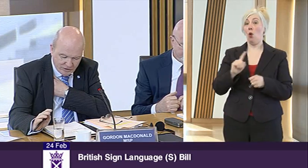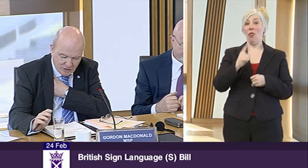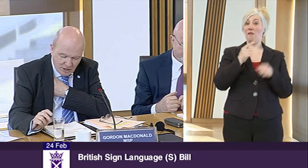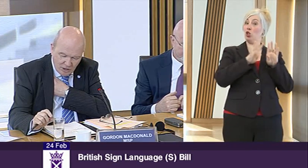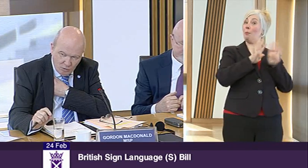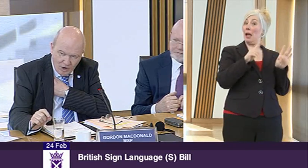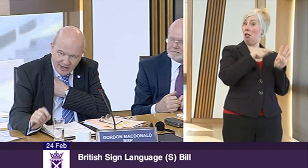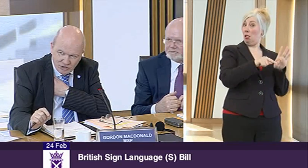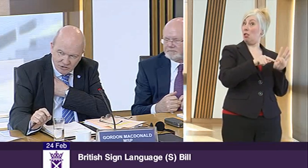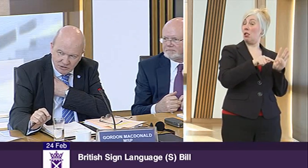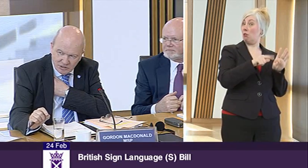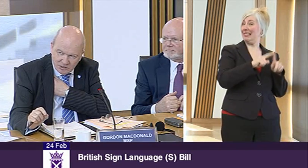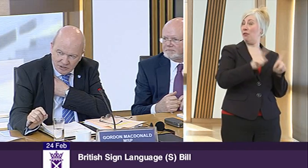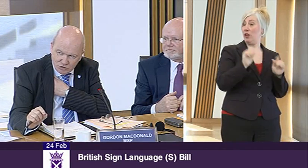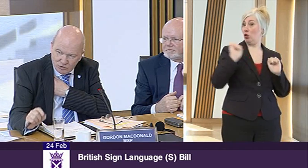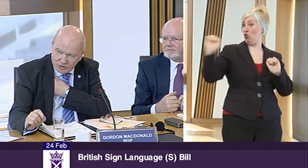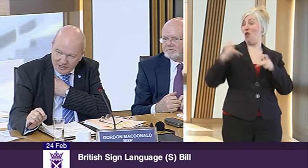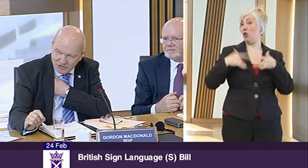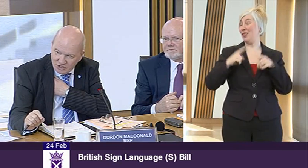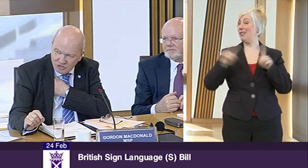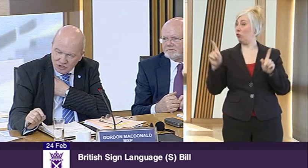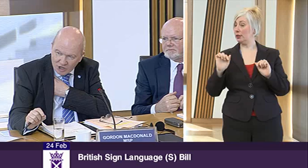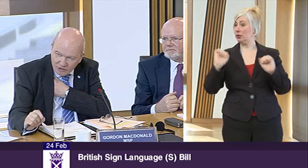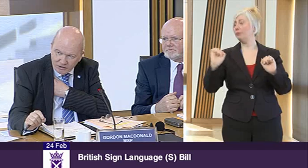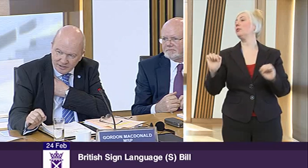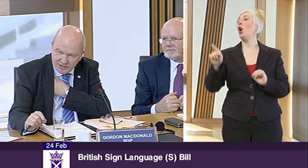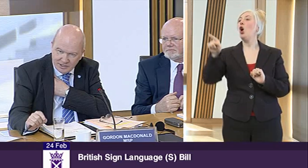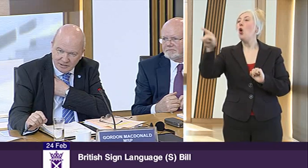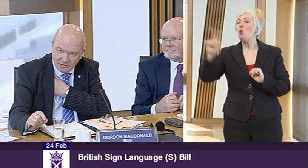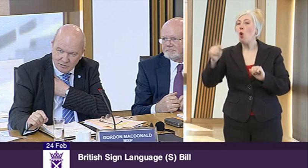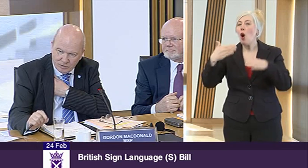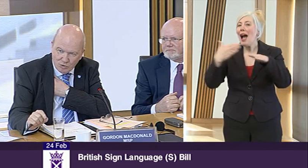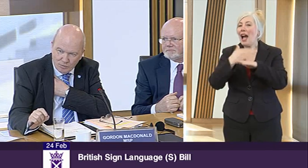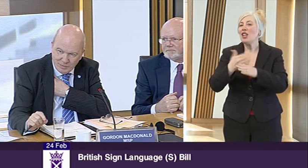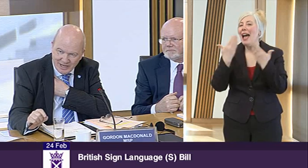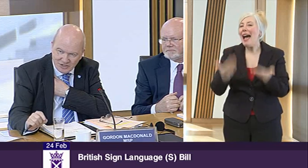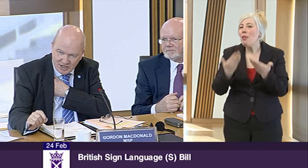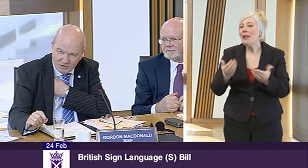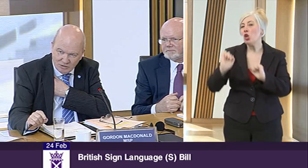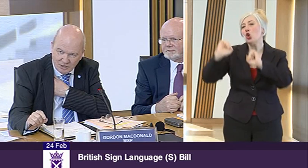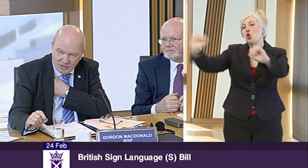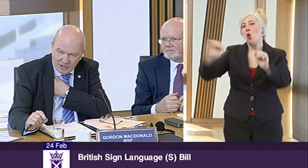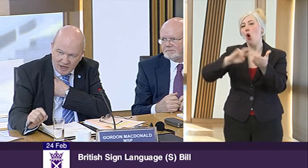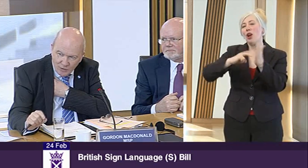the first panel, what actions your organisations are currently taking to promote BSL and how